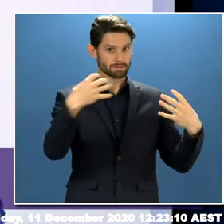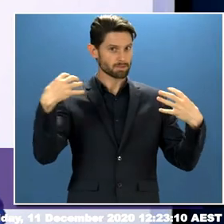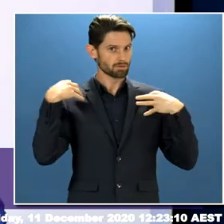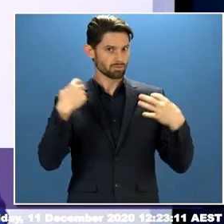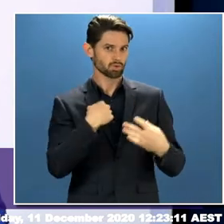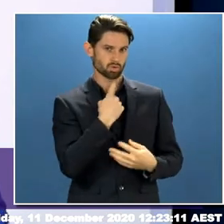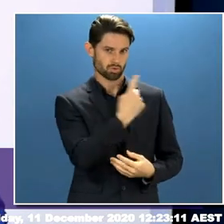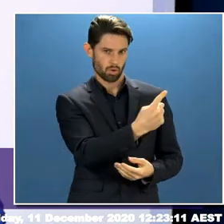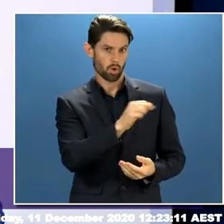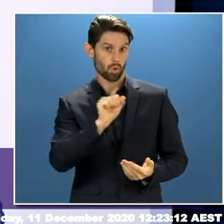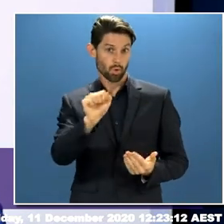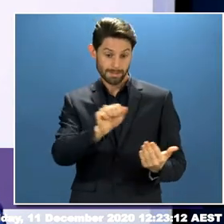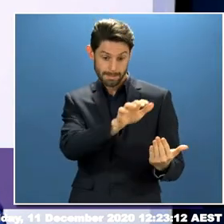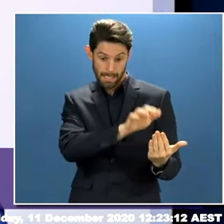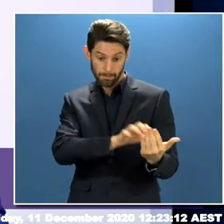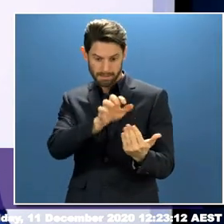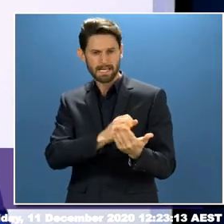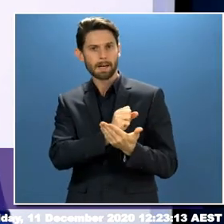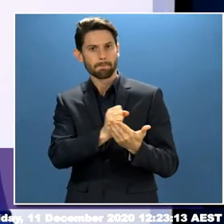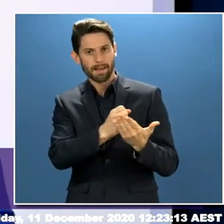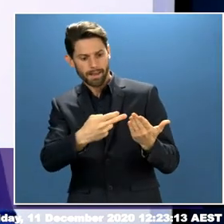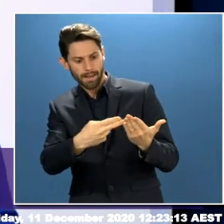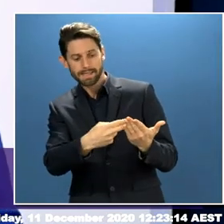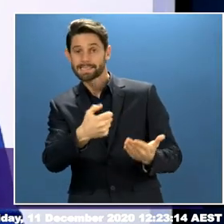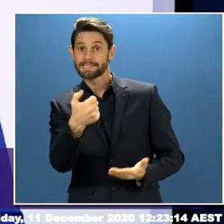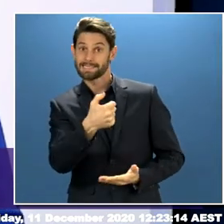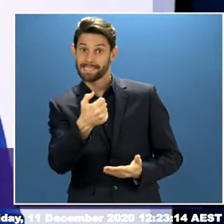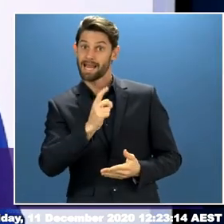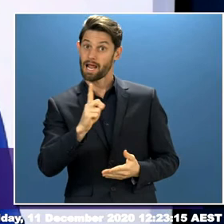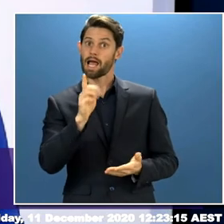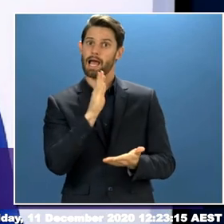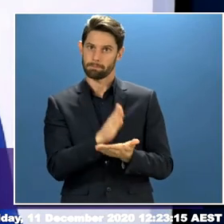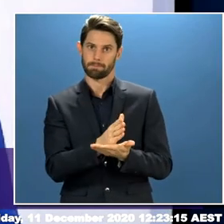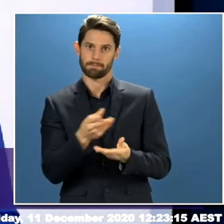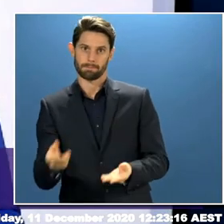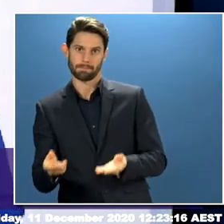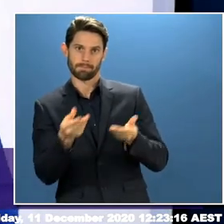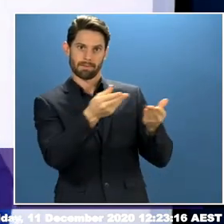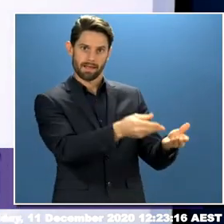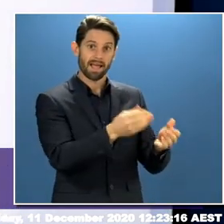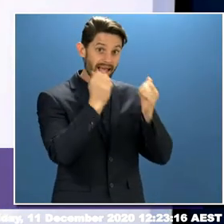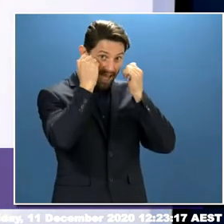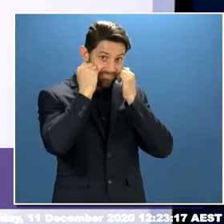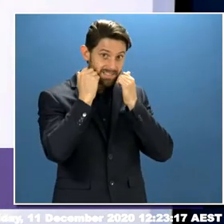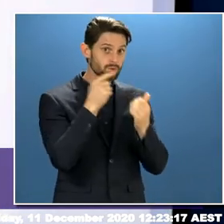If you could receive that into evidence and mark it as Exhibit 9.28. Yes, that can be done, thank you.